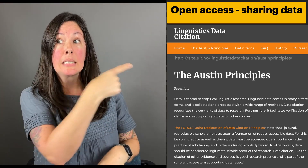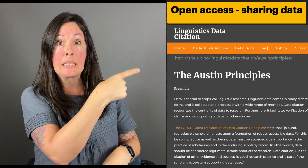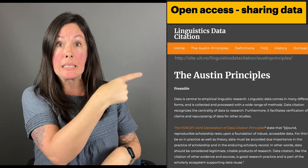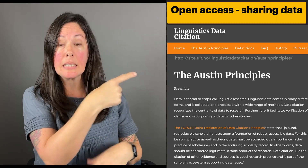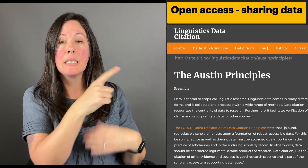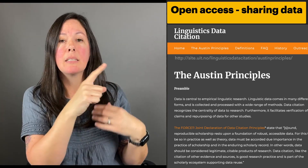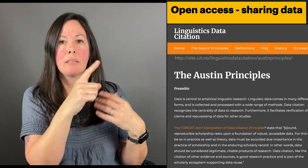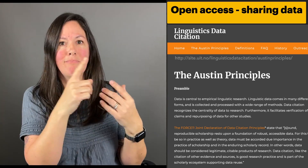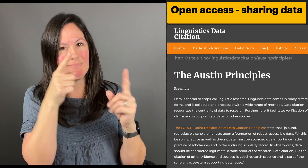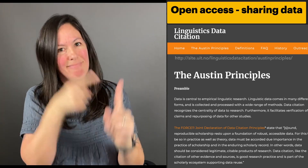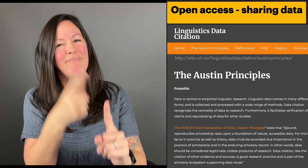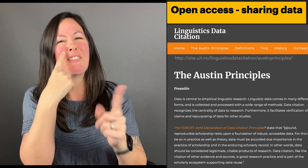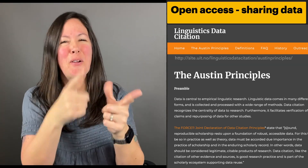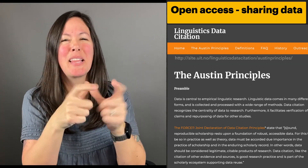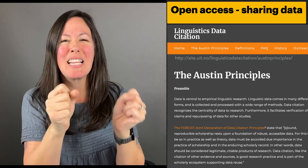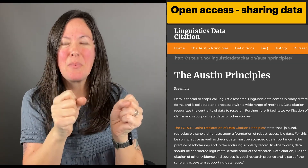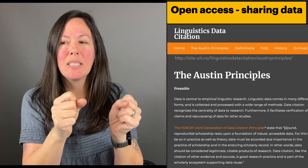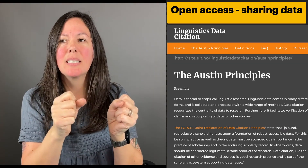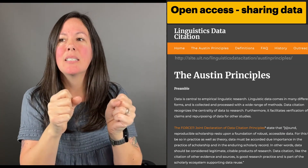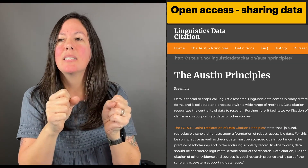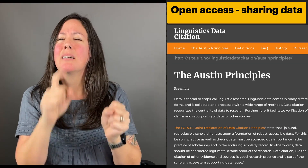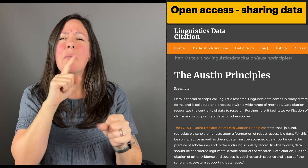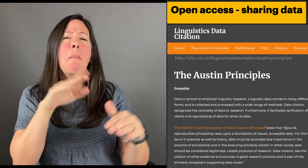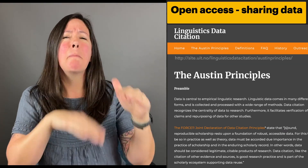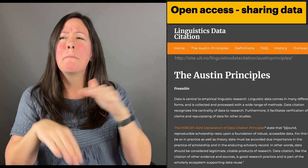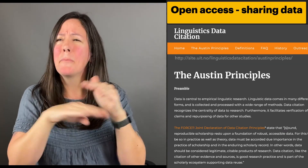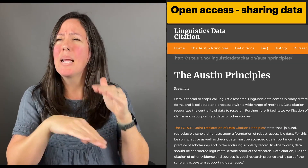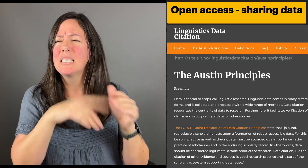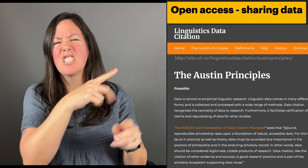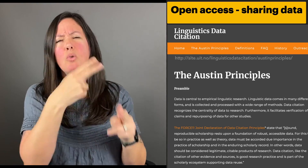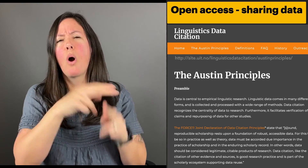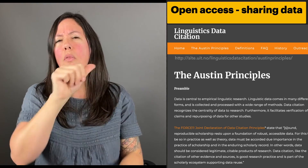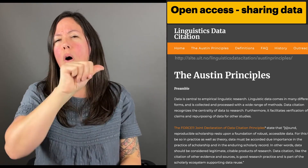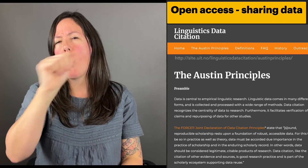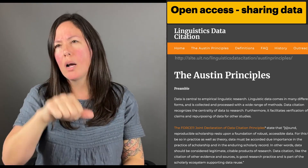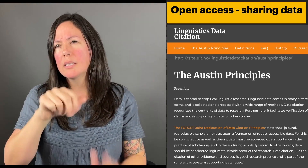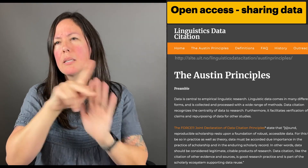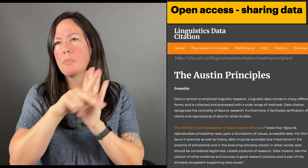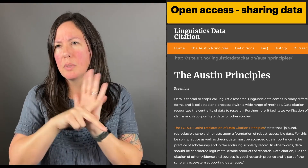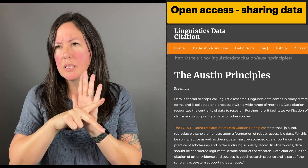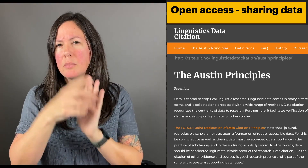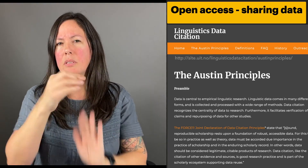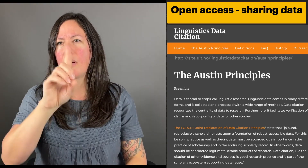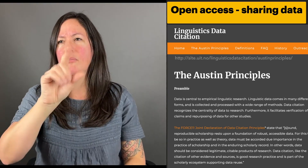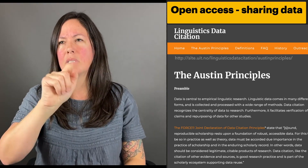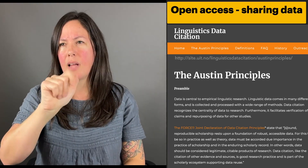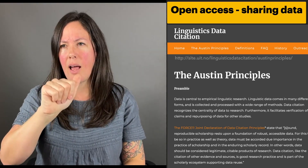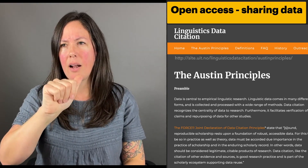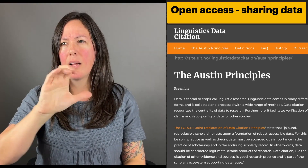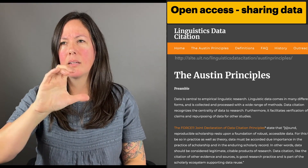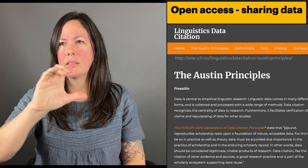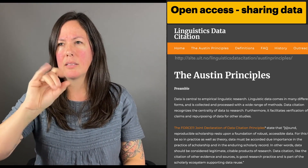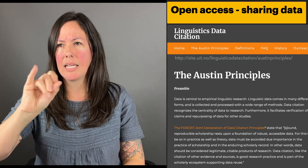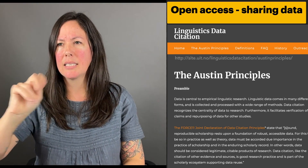care those are fairly broad principles for any discipline but these the Austin